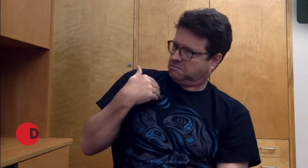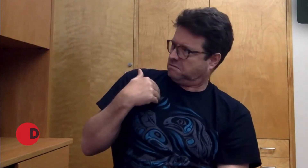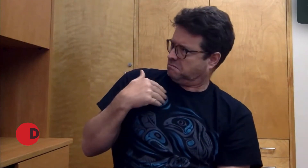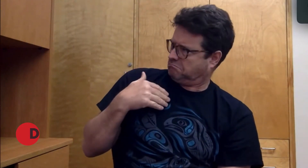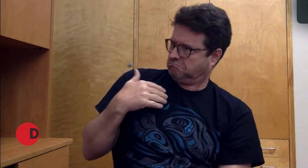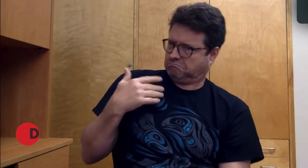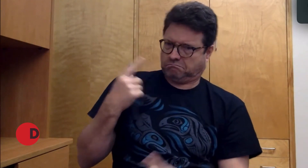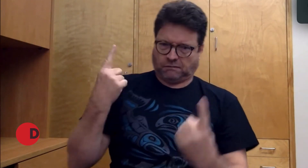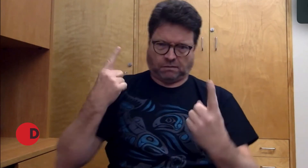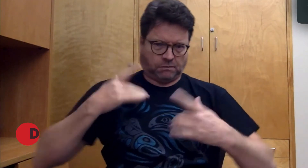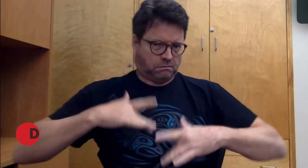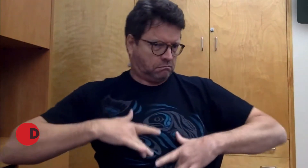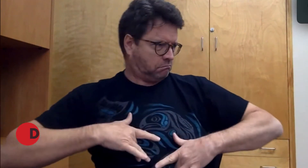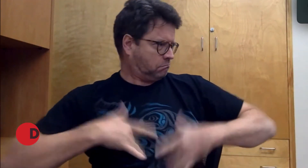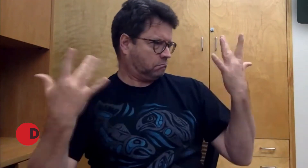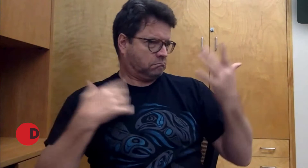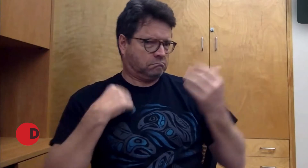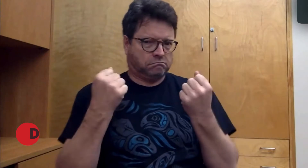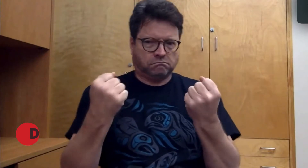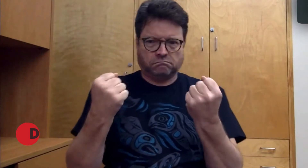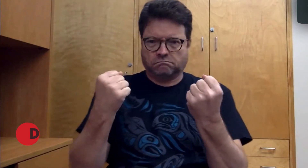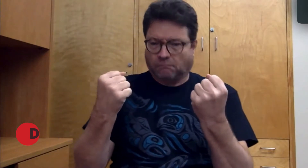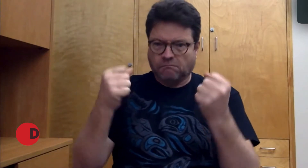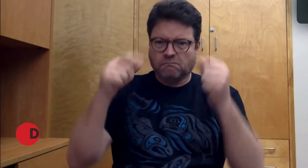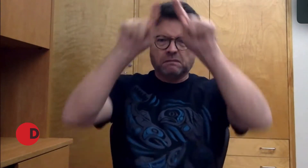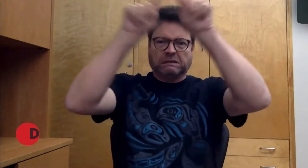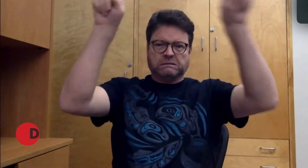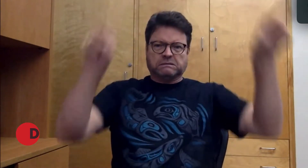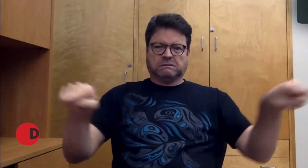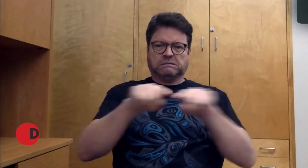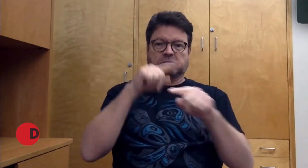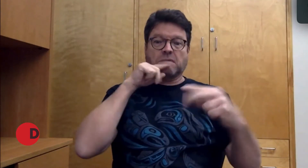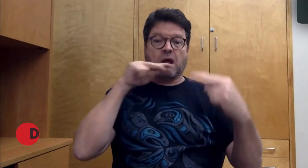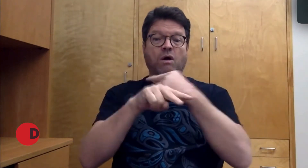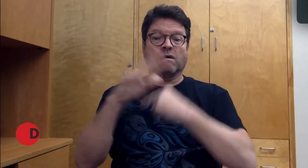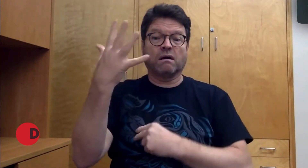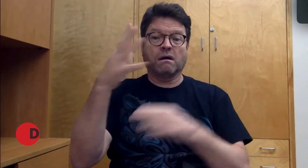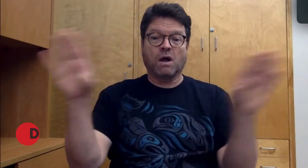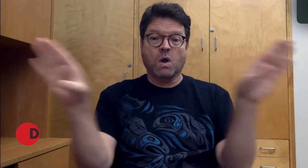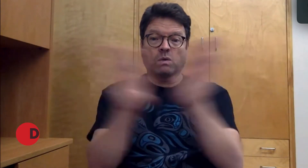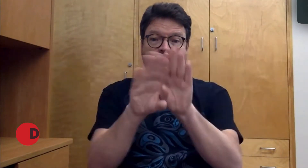of water rushed over the cliff. I was stunned - it was something I hadn't seen before.